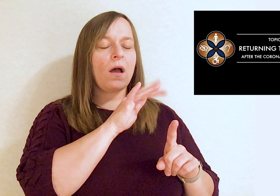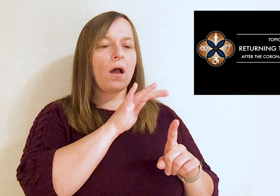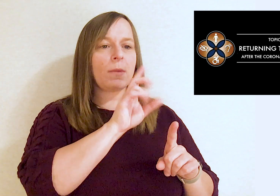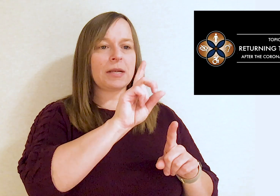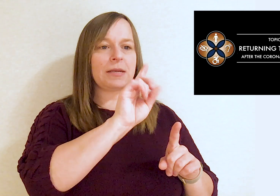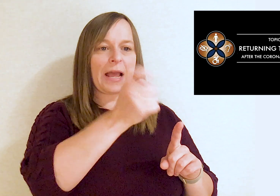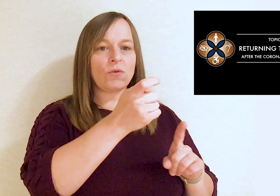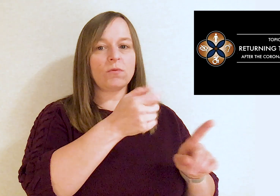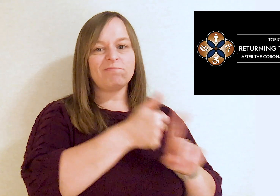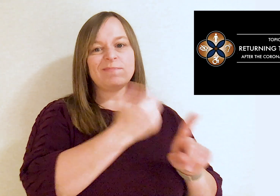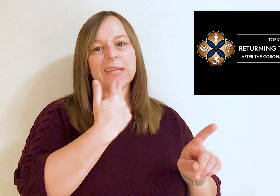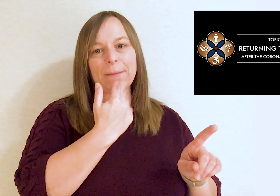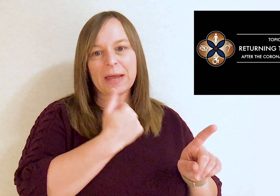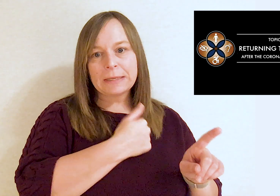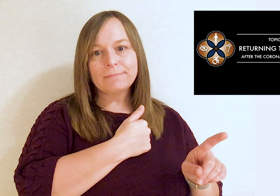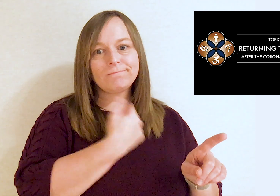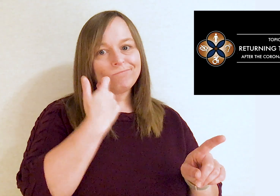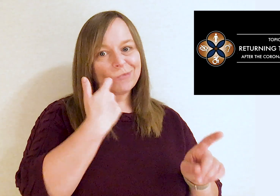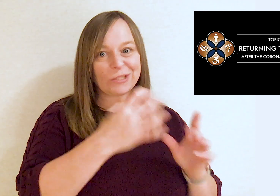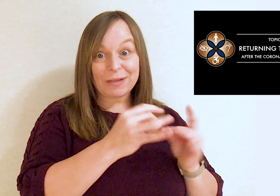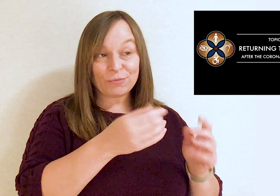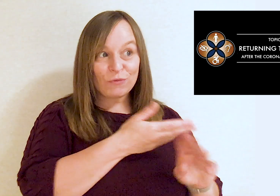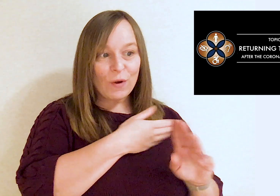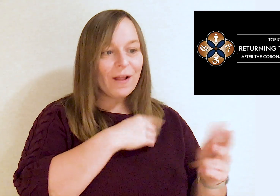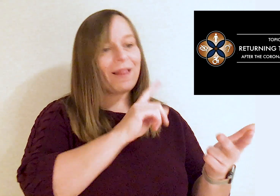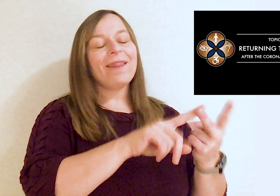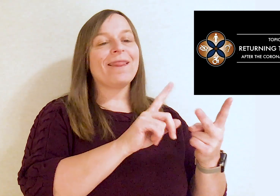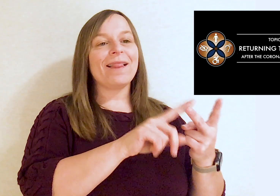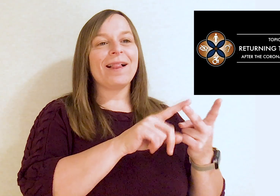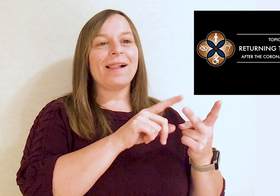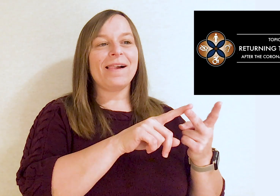diagnosed with diabetes as we just mentioned and another was because she